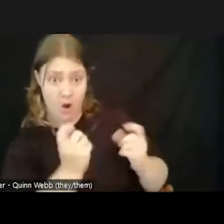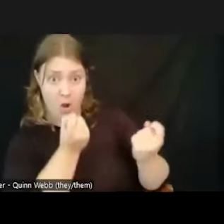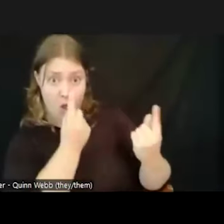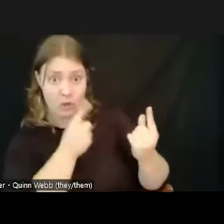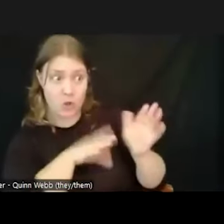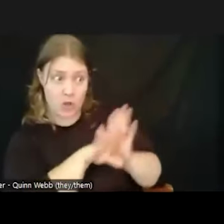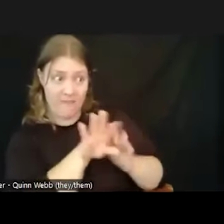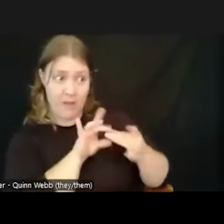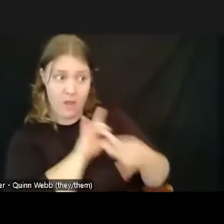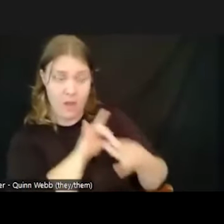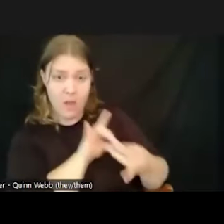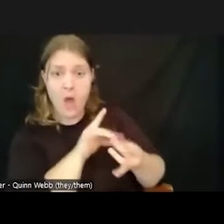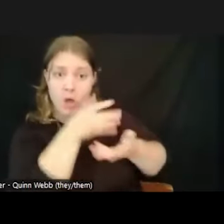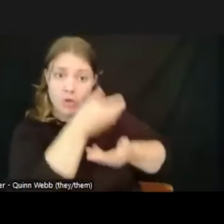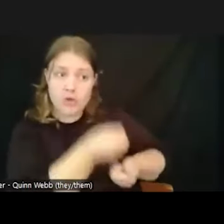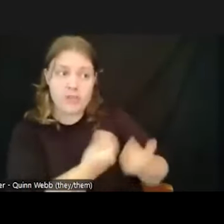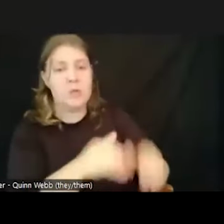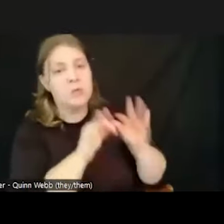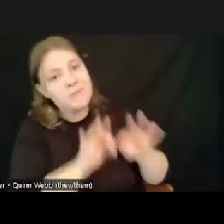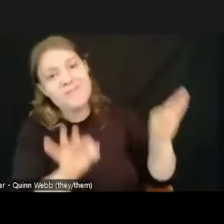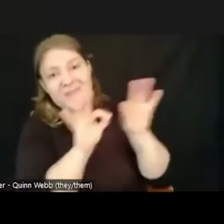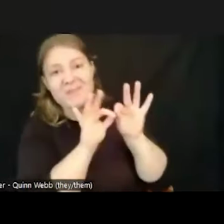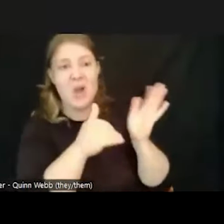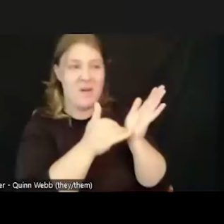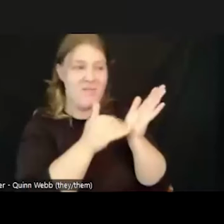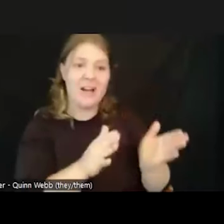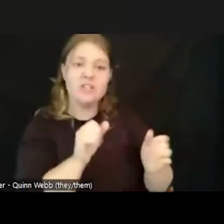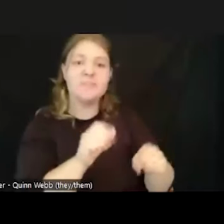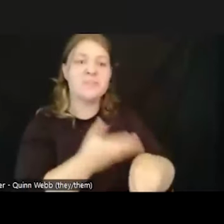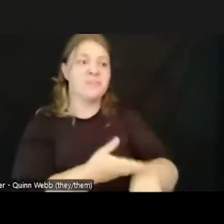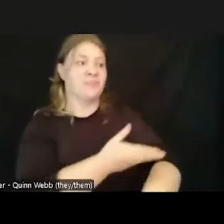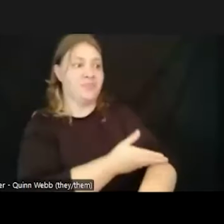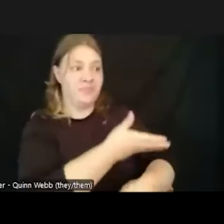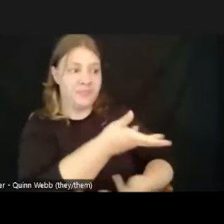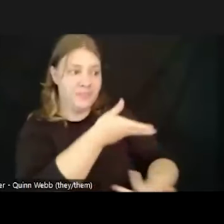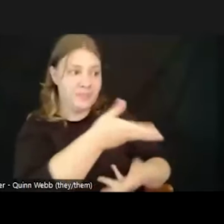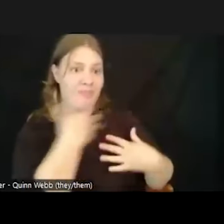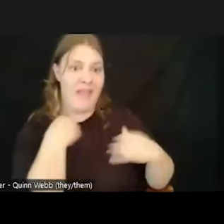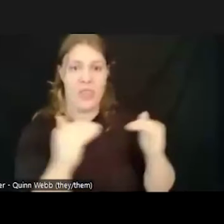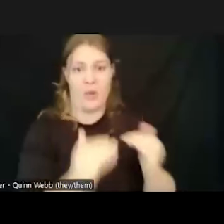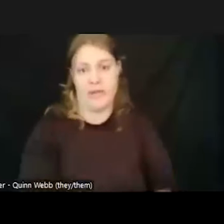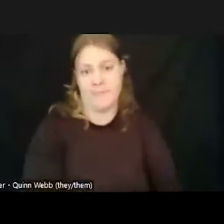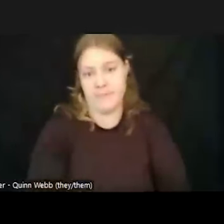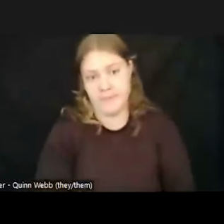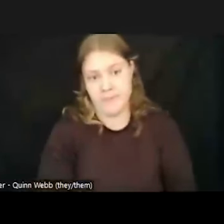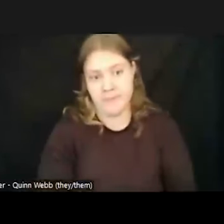a key um Step that provides can take to improve Health Equity Additionally the report calls for